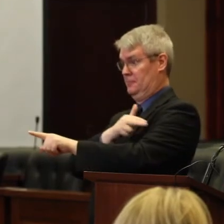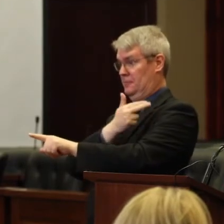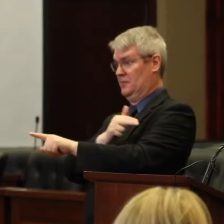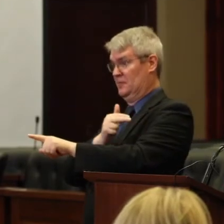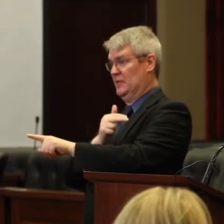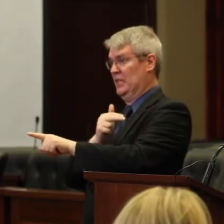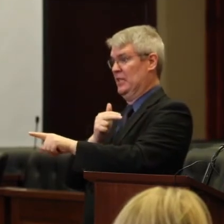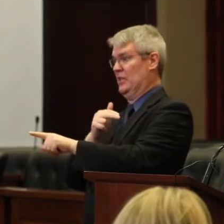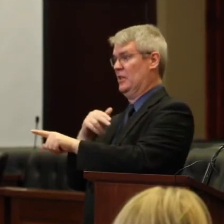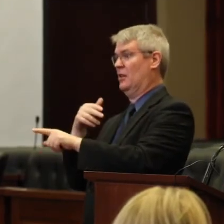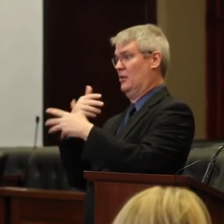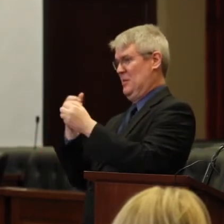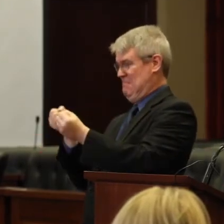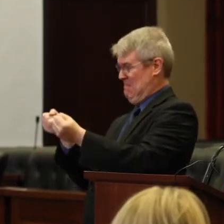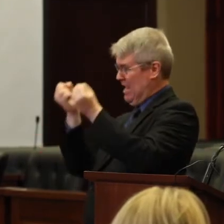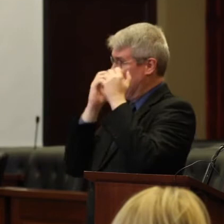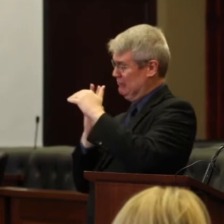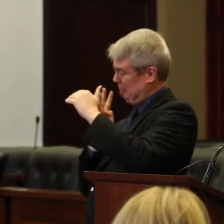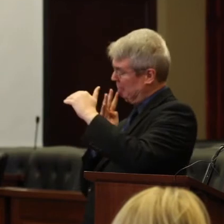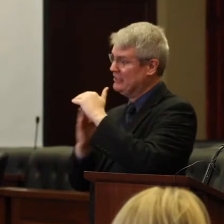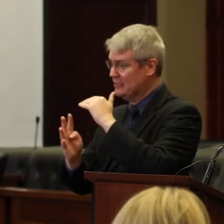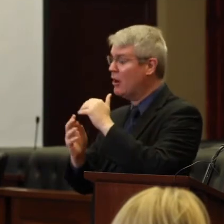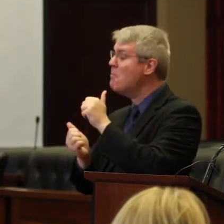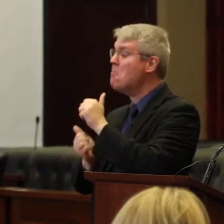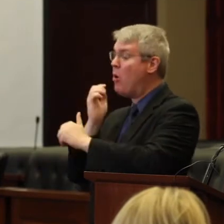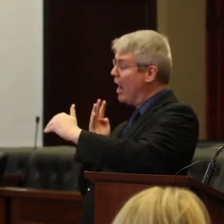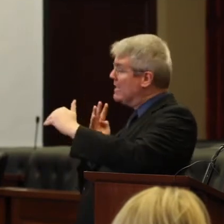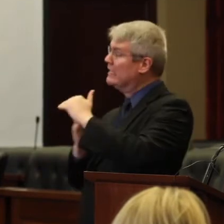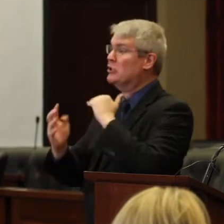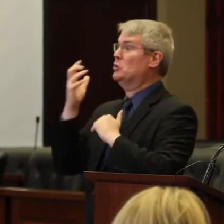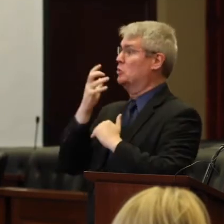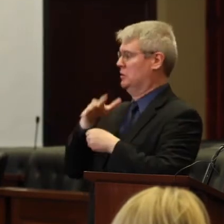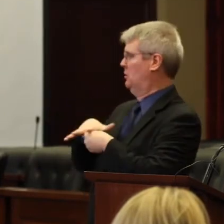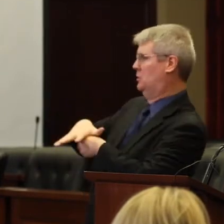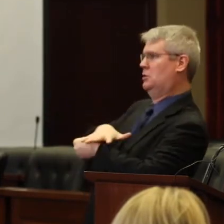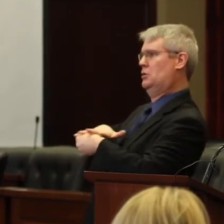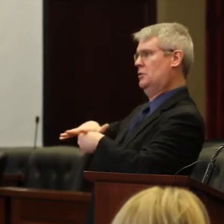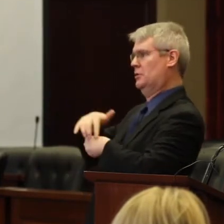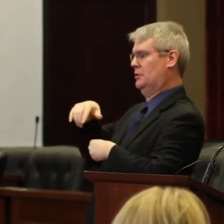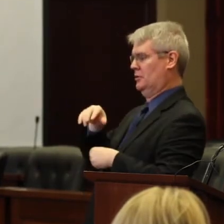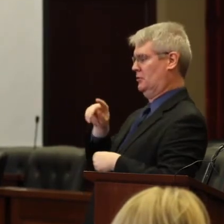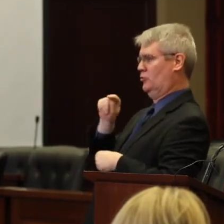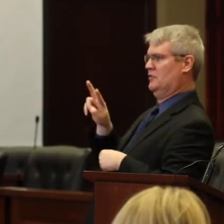But here in the Treasure Valley, they have seen some increase in cases. And the CEO of the hospital spoke to this just a few evenings ago at